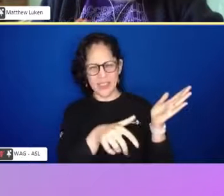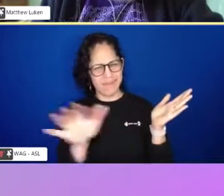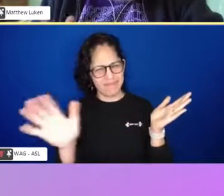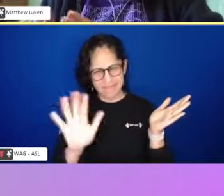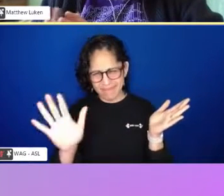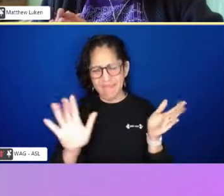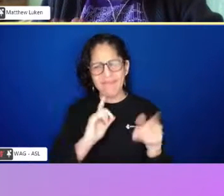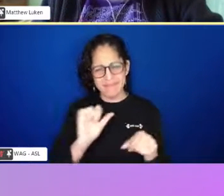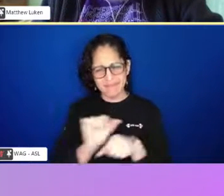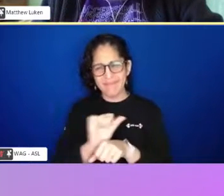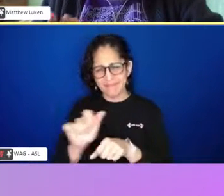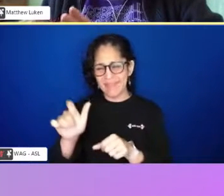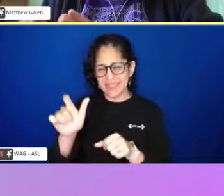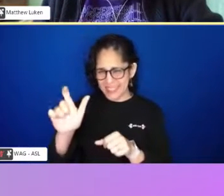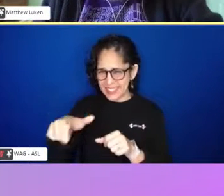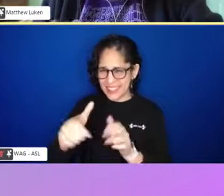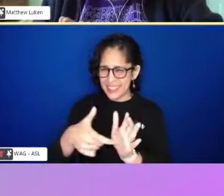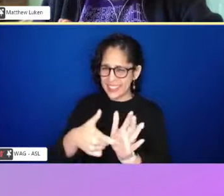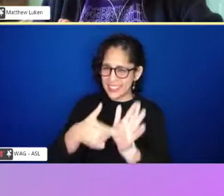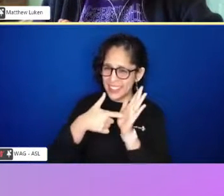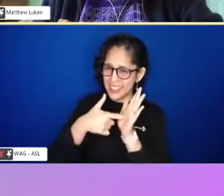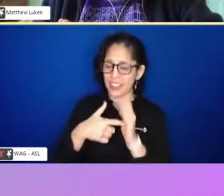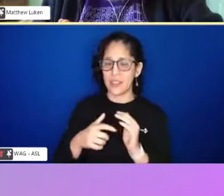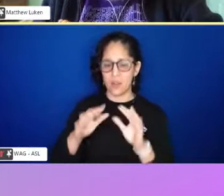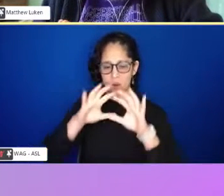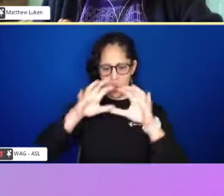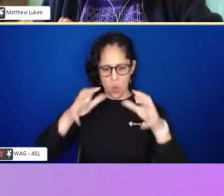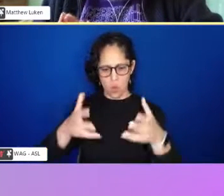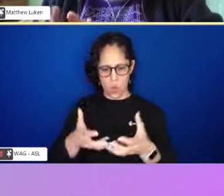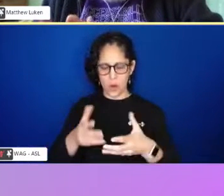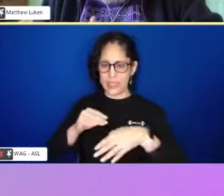divine free world, what we are seeing is our